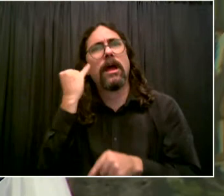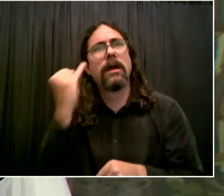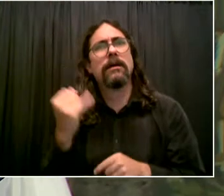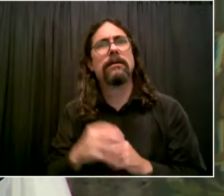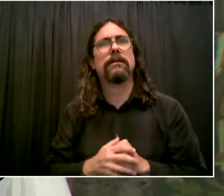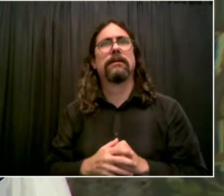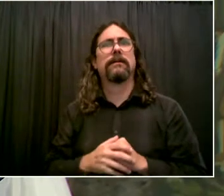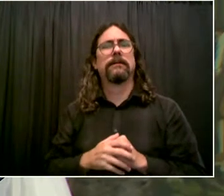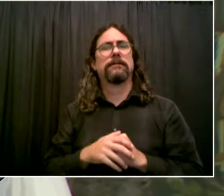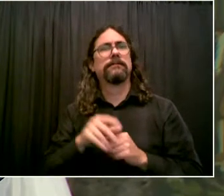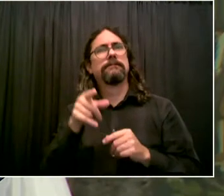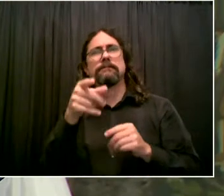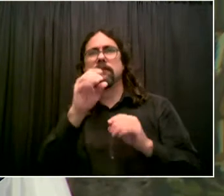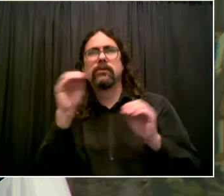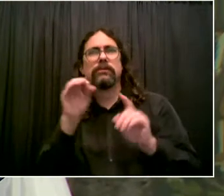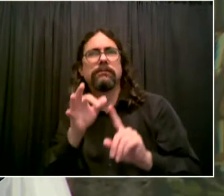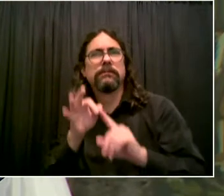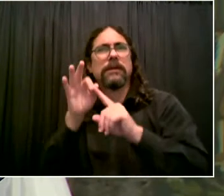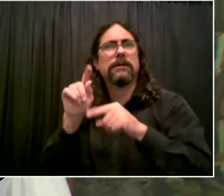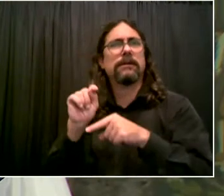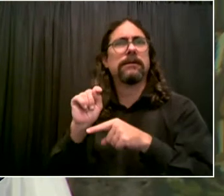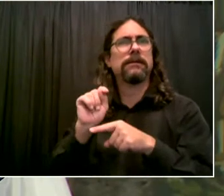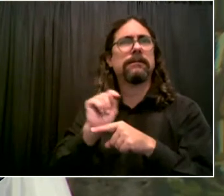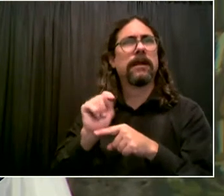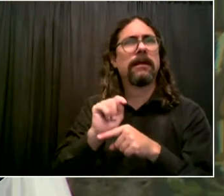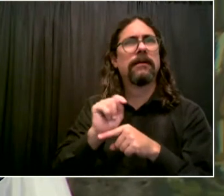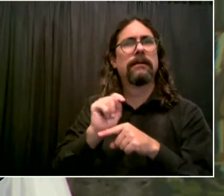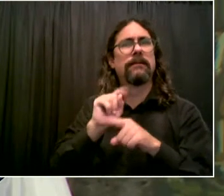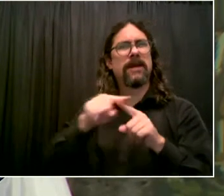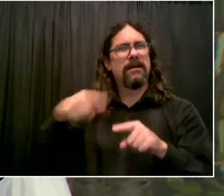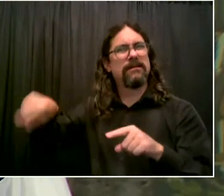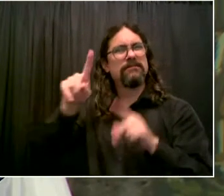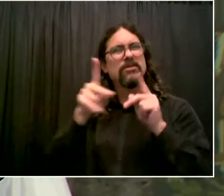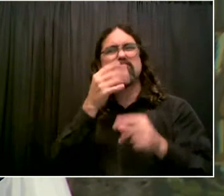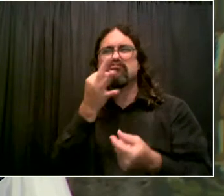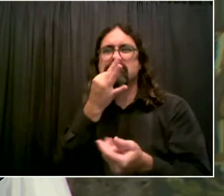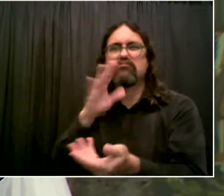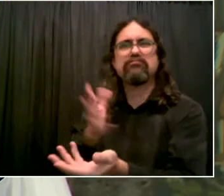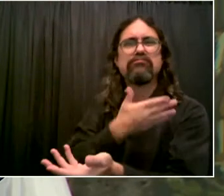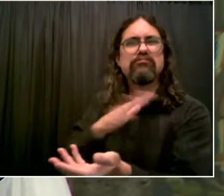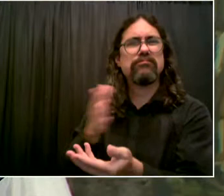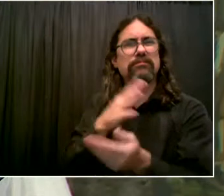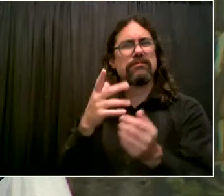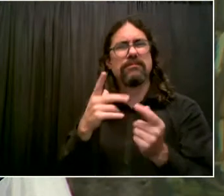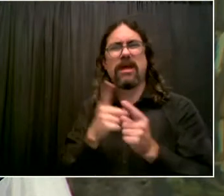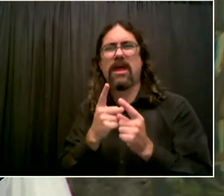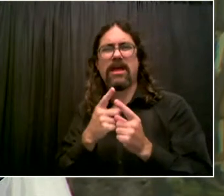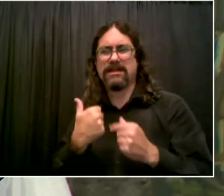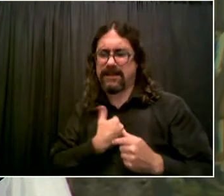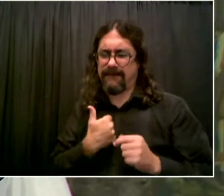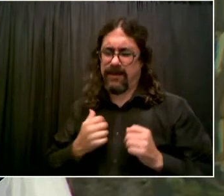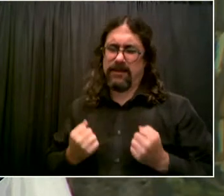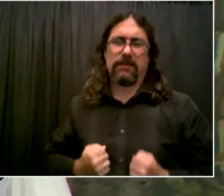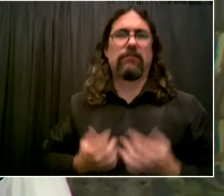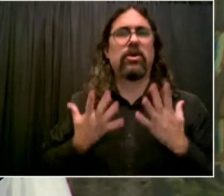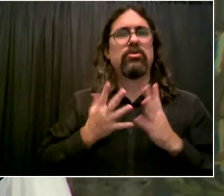EITHER BANG DEEP ON PIPES OR BUCKETS, ARCUTILATE THEIR WORDS NAD WHAT THEY HAVE SEEN AND SHOWED AND